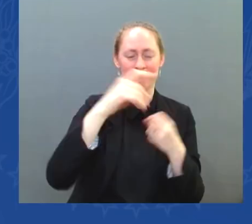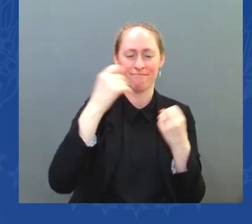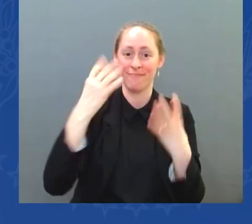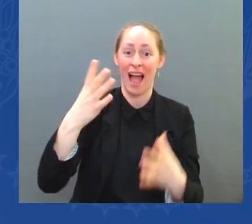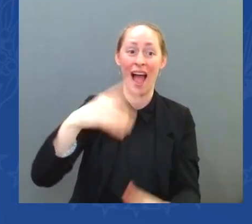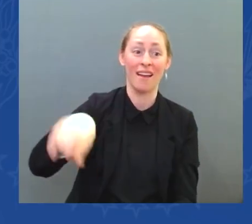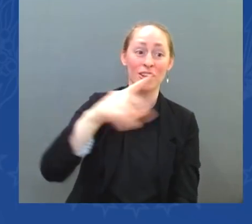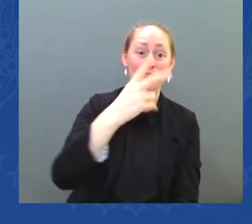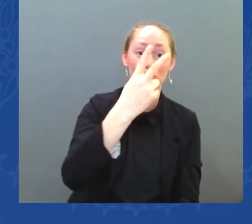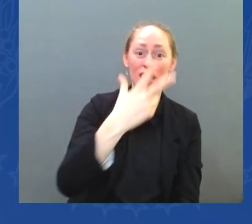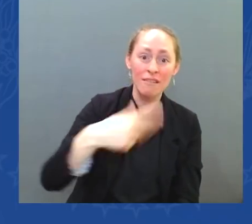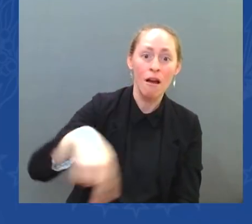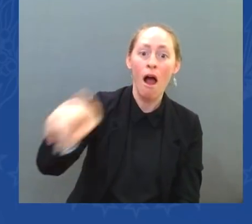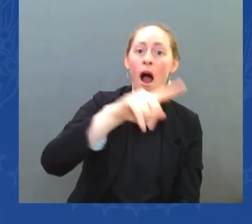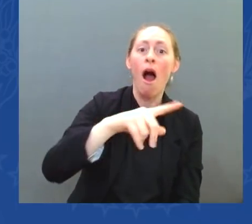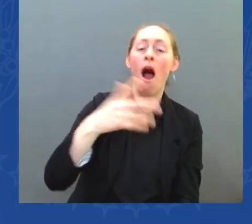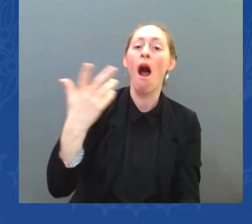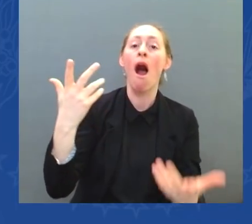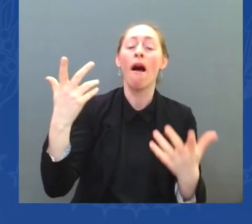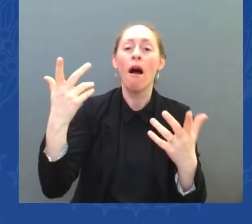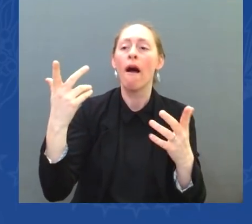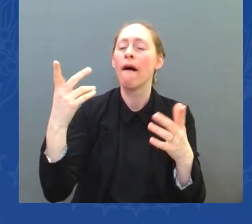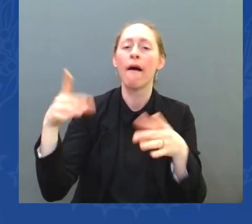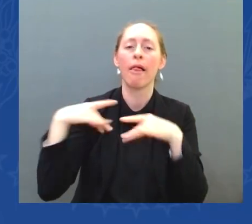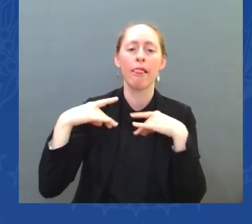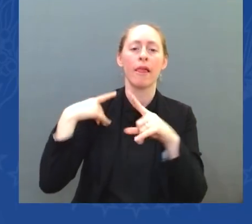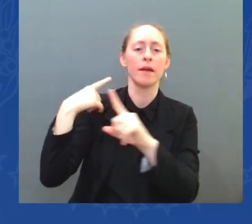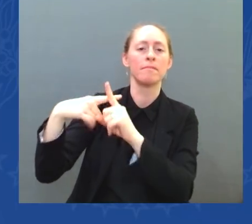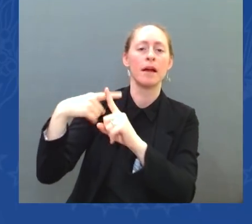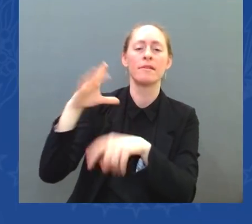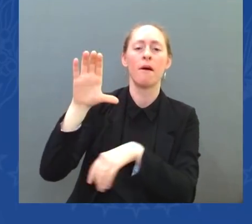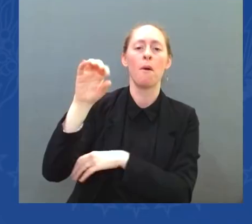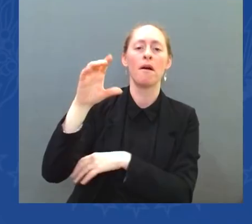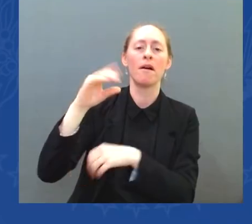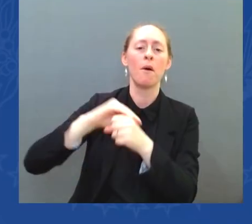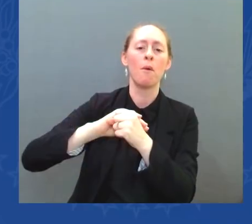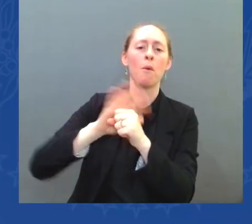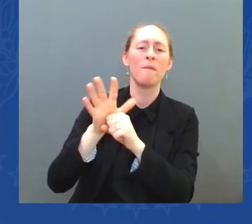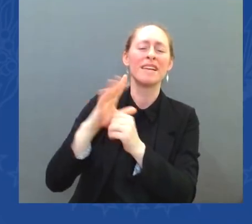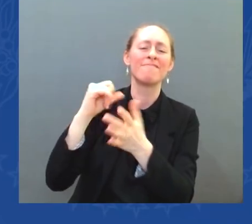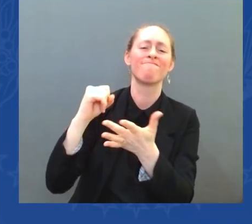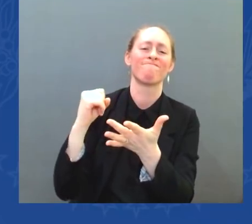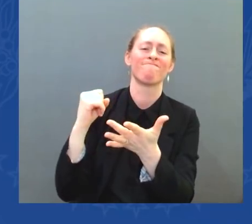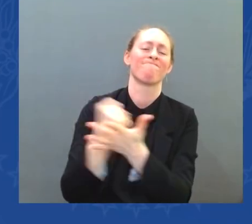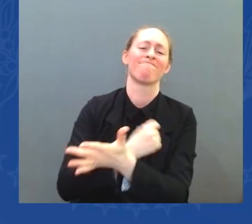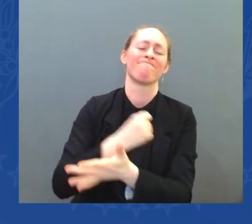we're doing to lower costs for American families and put rural America at the center of our efforts